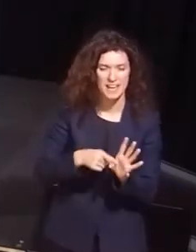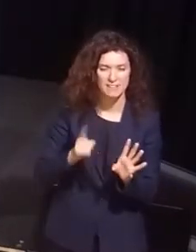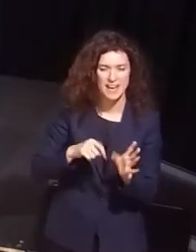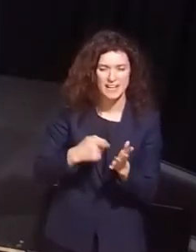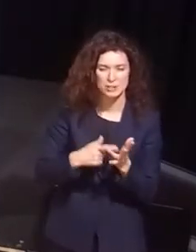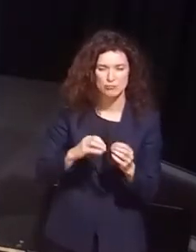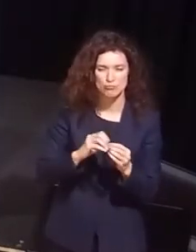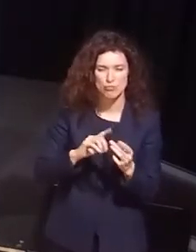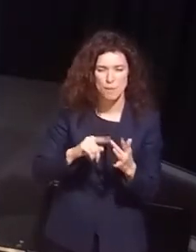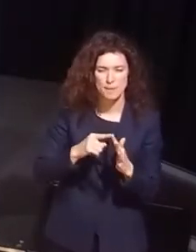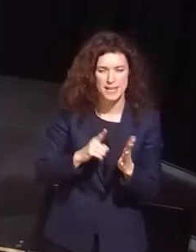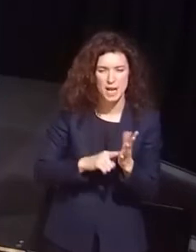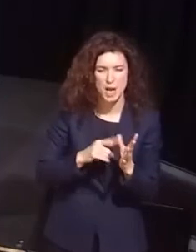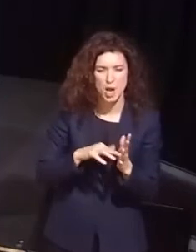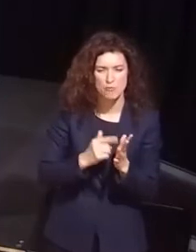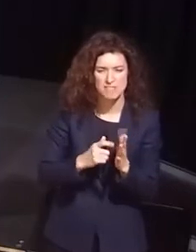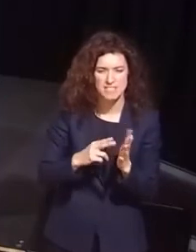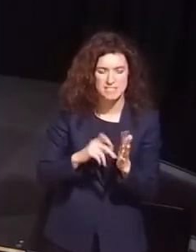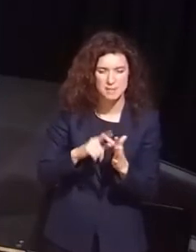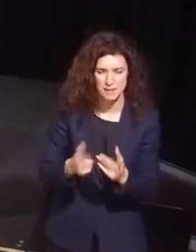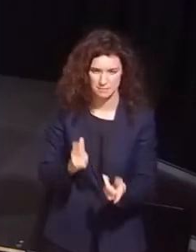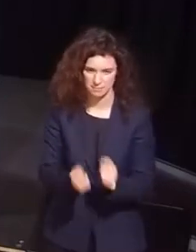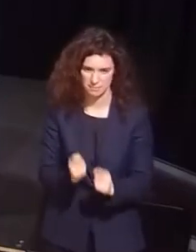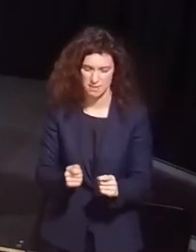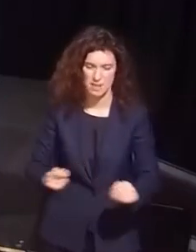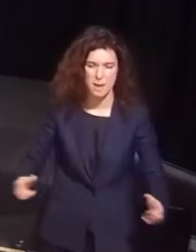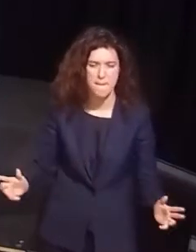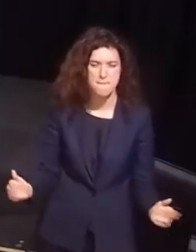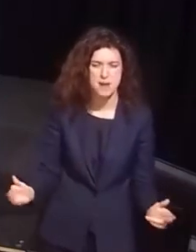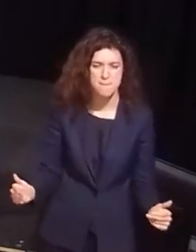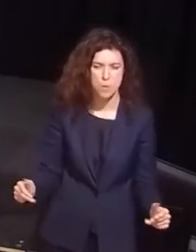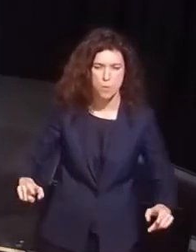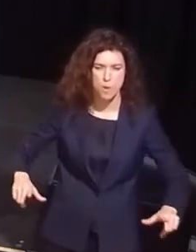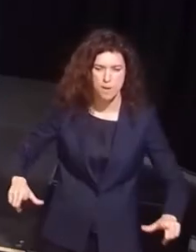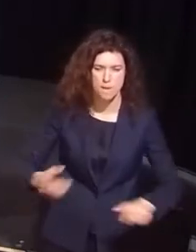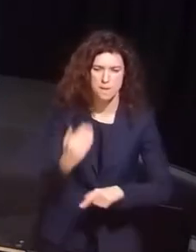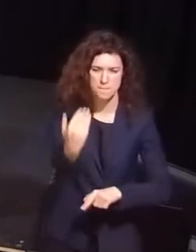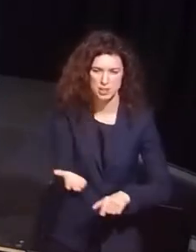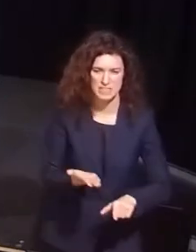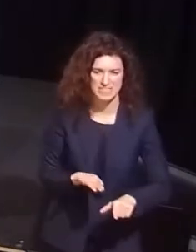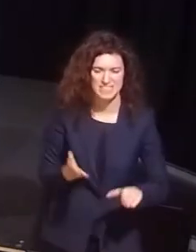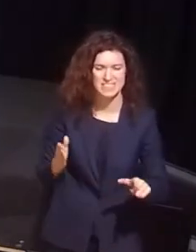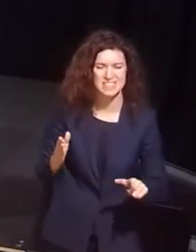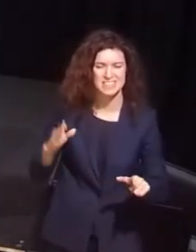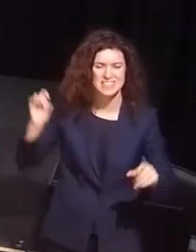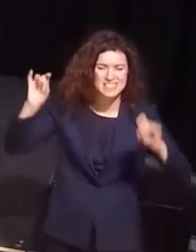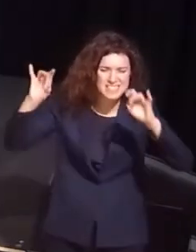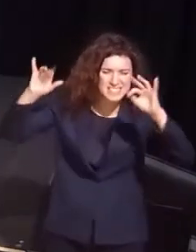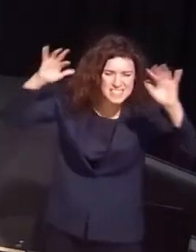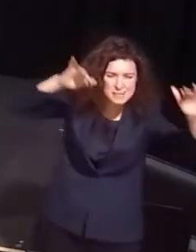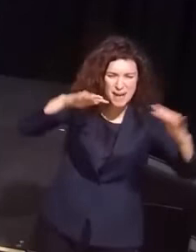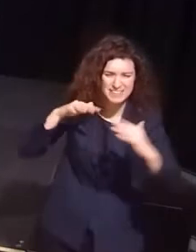were adapting arcade and pinball machines. Space Invaders, looks like Phoenix there,